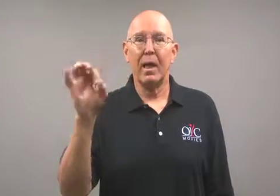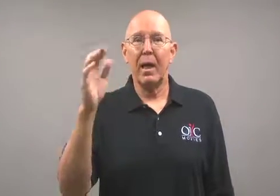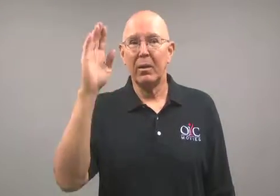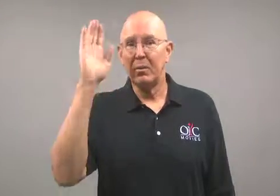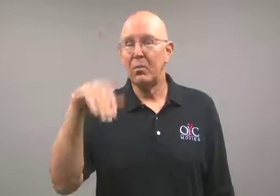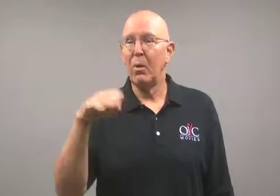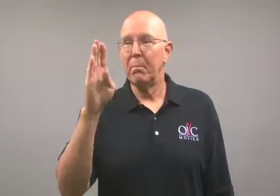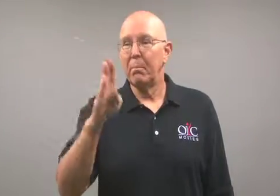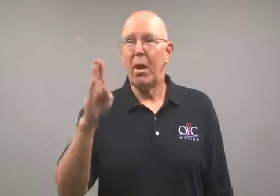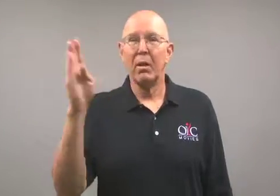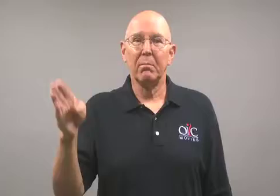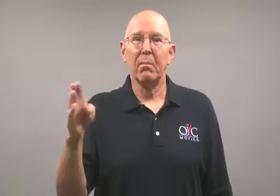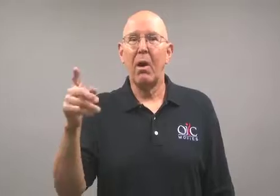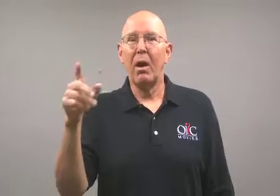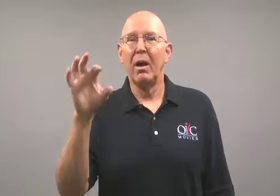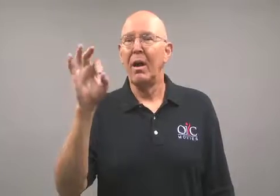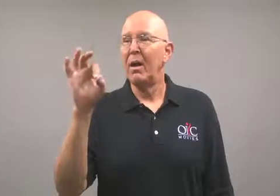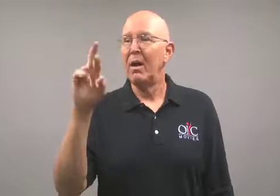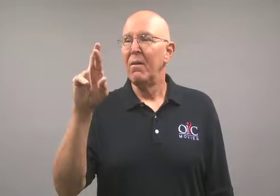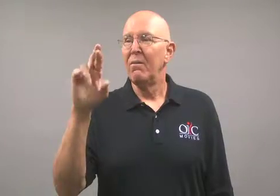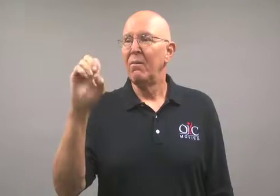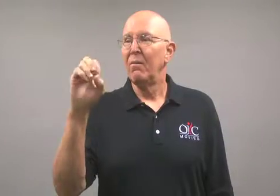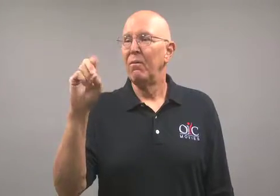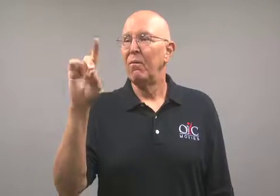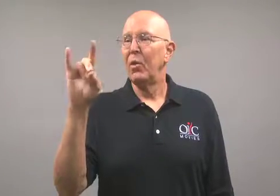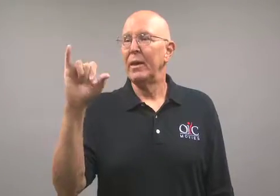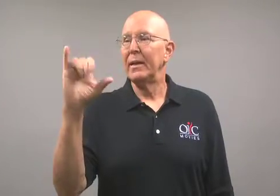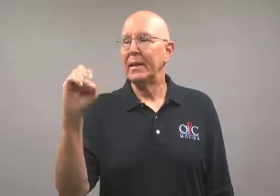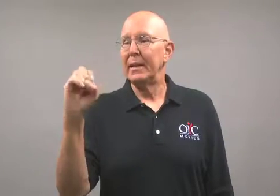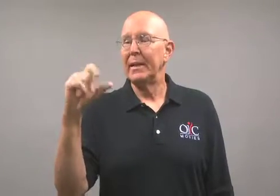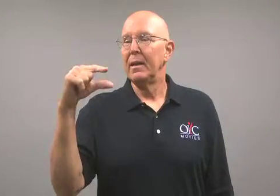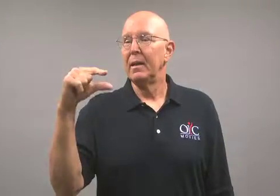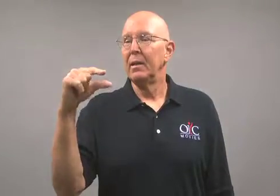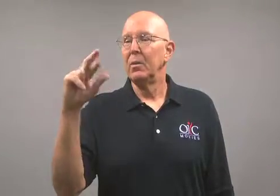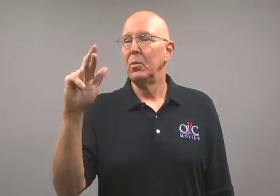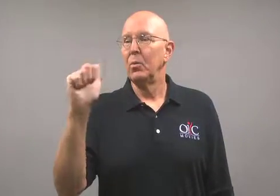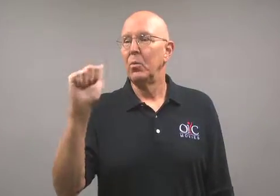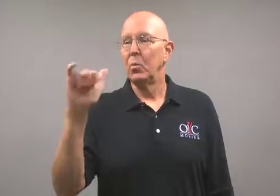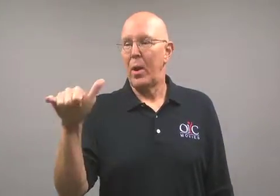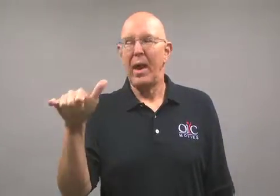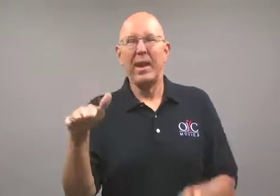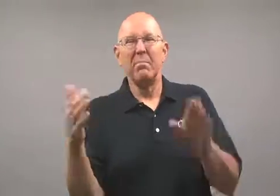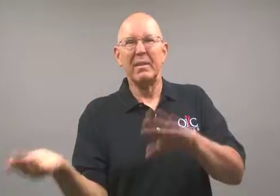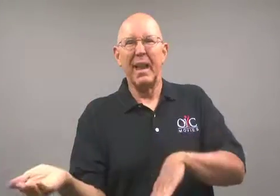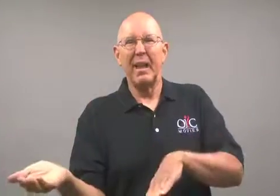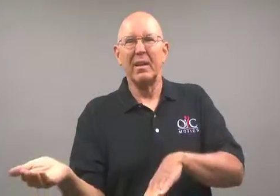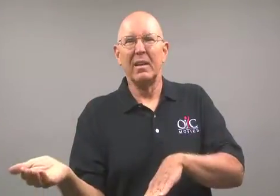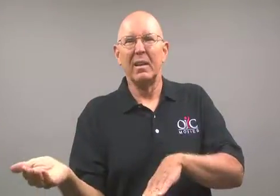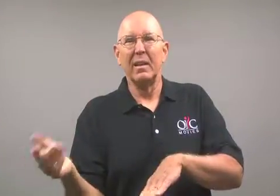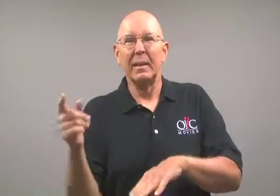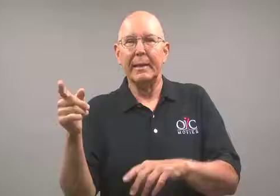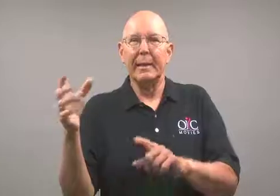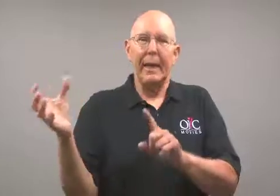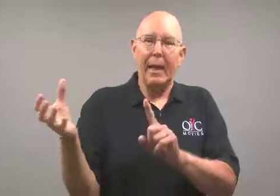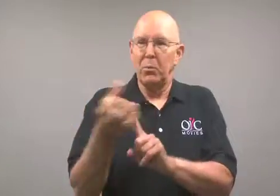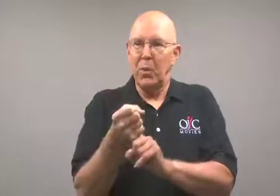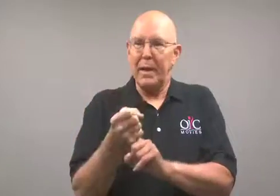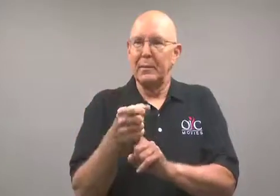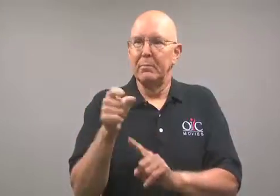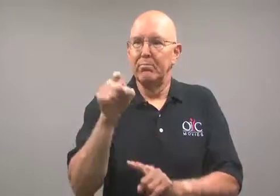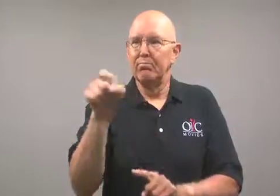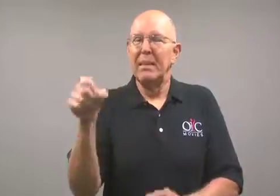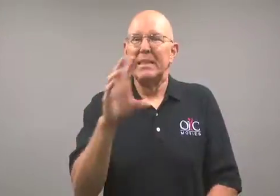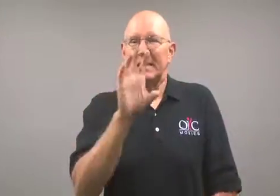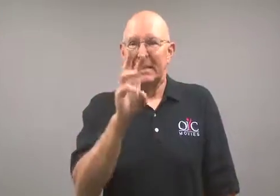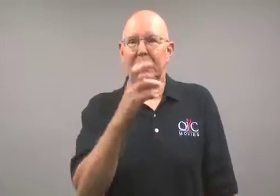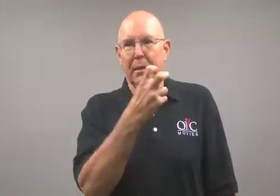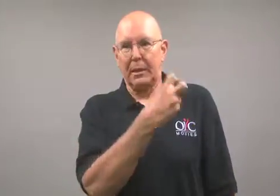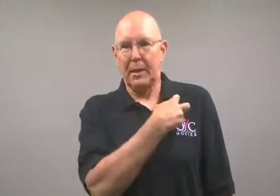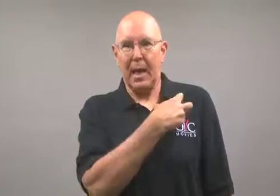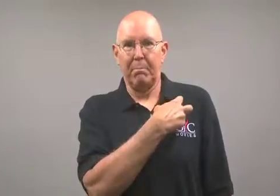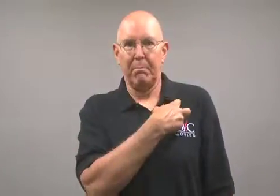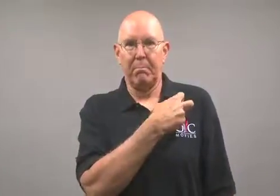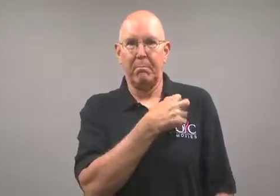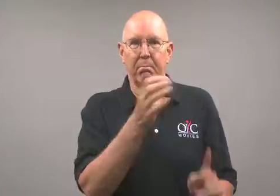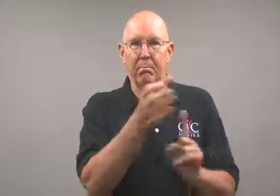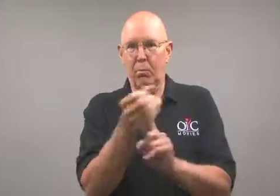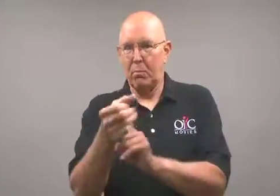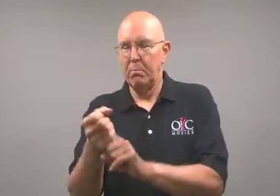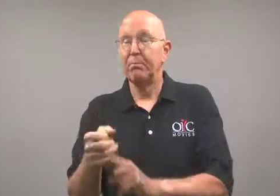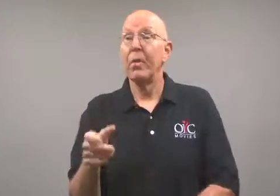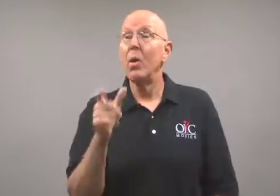Freddie Gray died in Baltimore. Six officers have been arrested in that case.